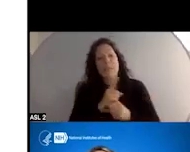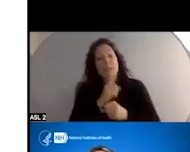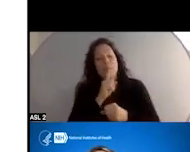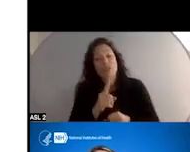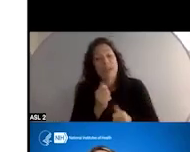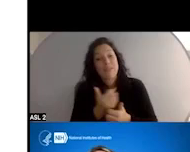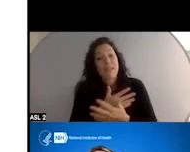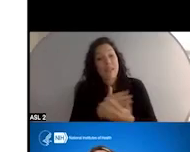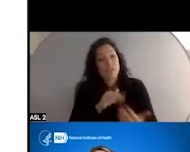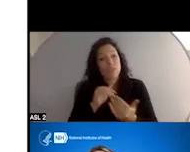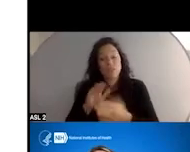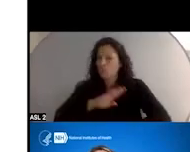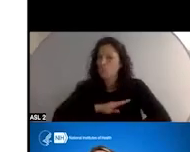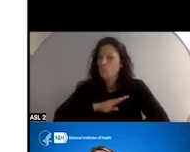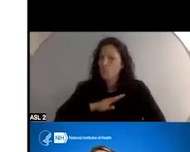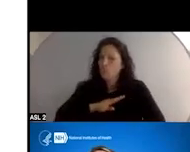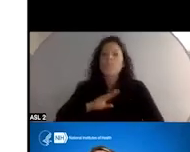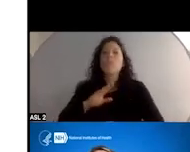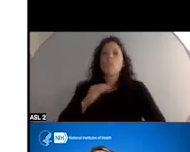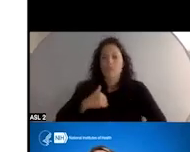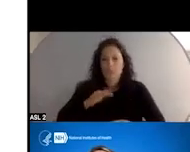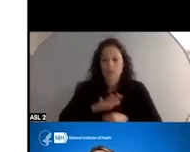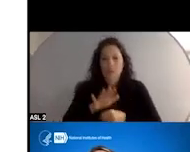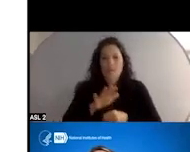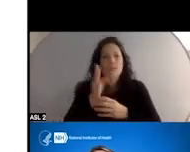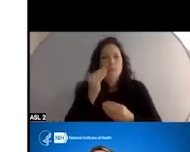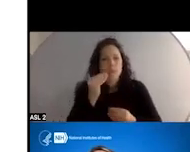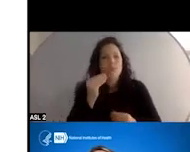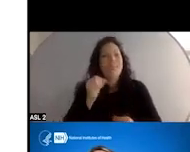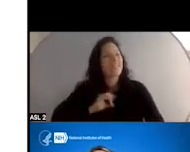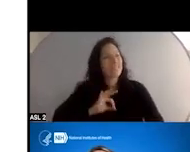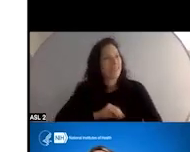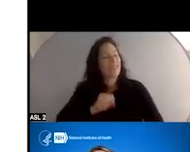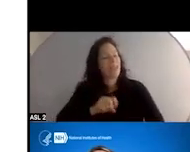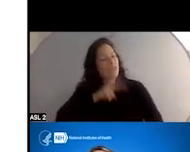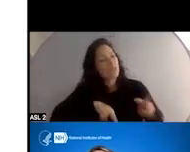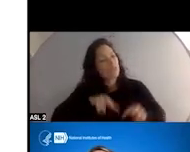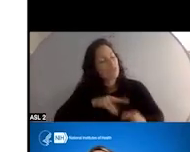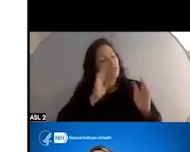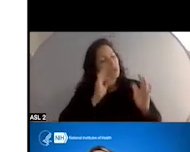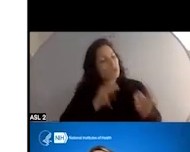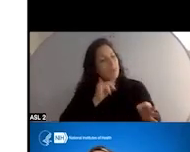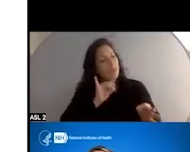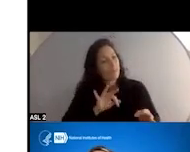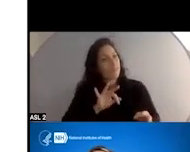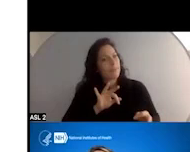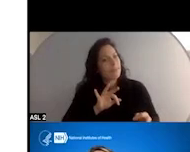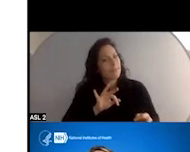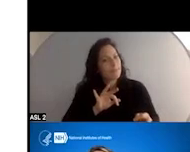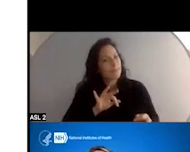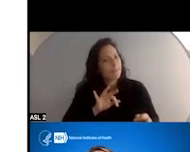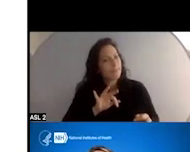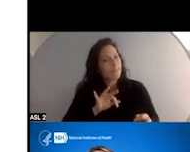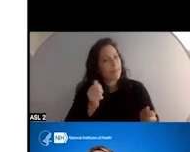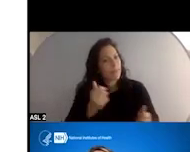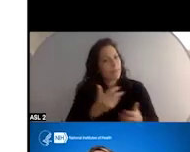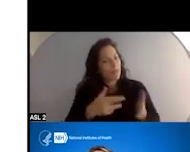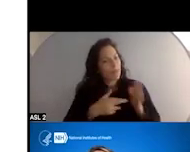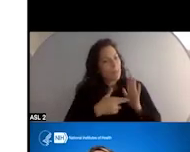and that we do have enough information that the NIH staff will be able to determine that what's represented in that plan is acceptable.